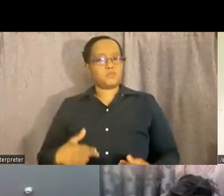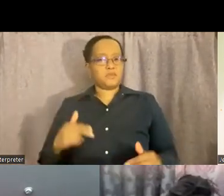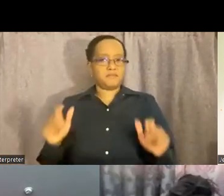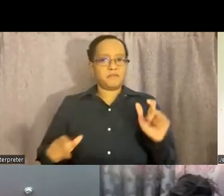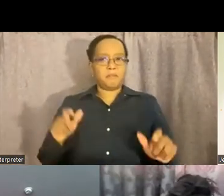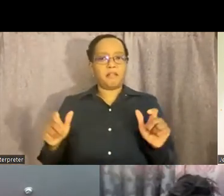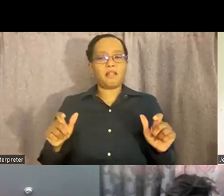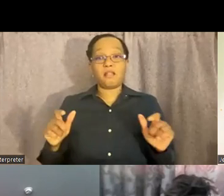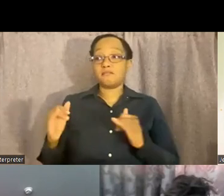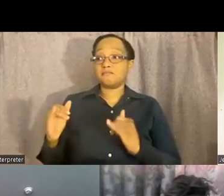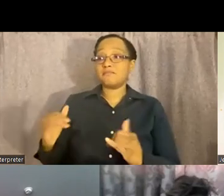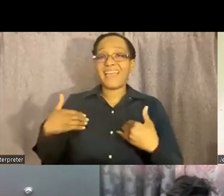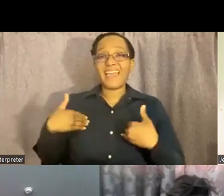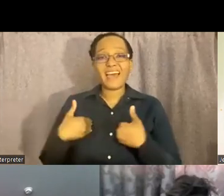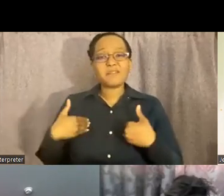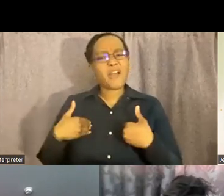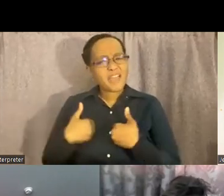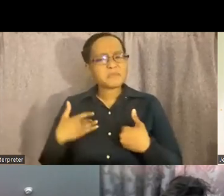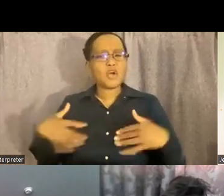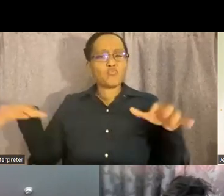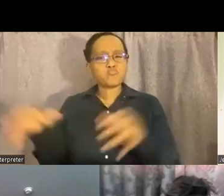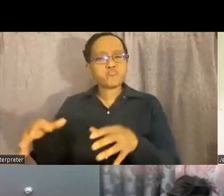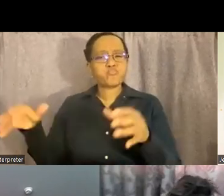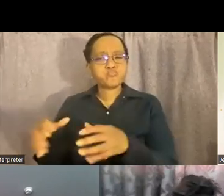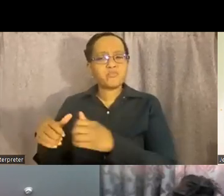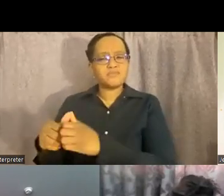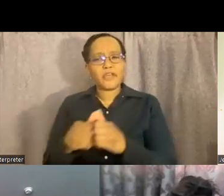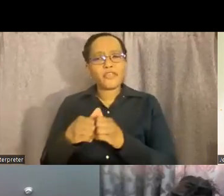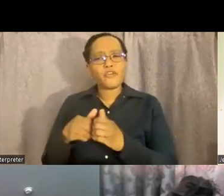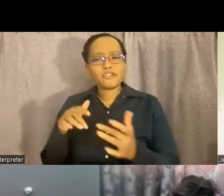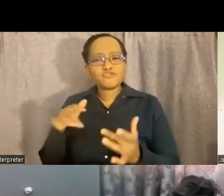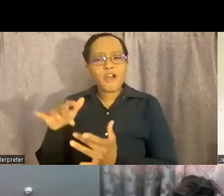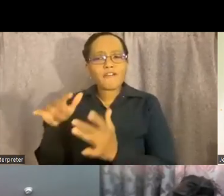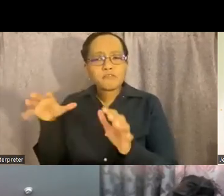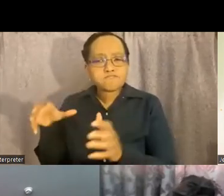Animals commute together. The travel in herds.